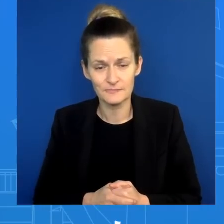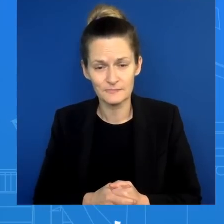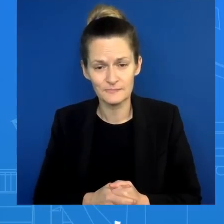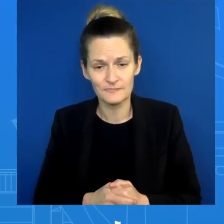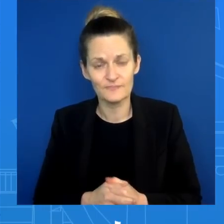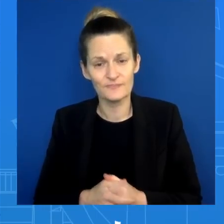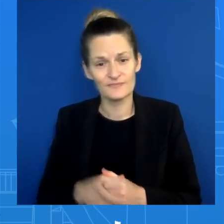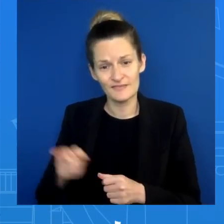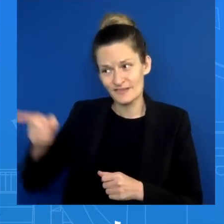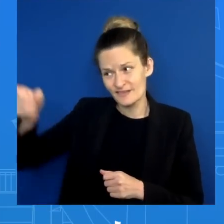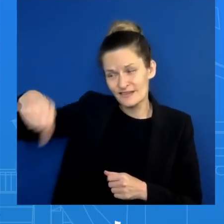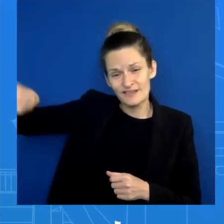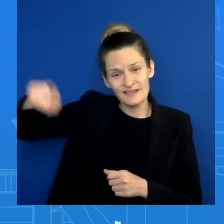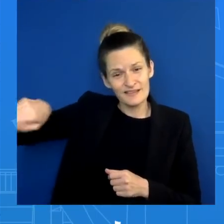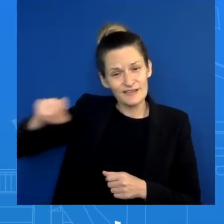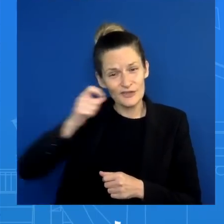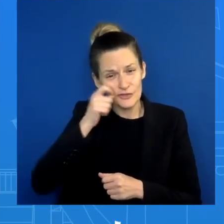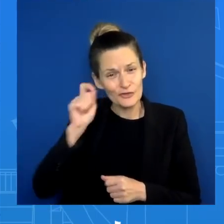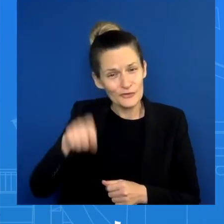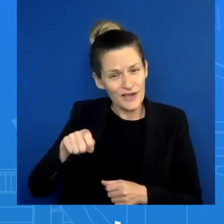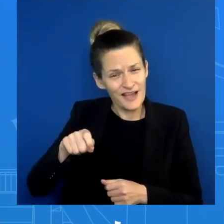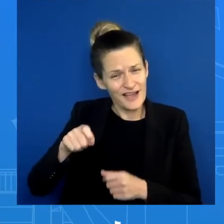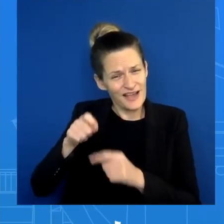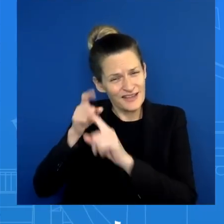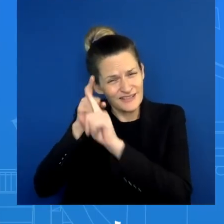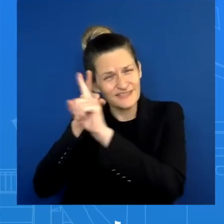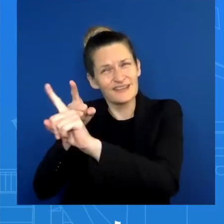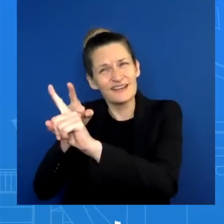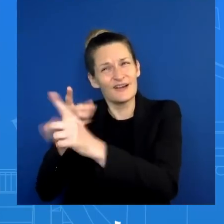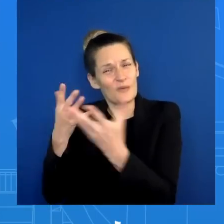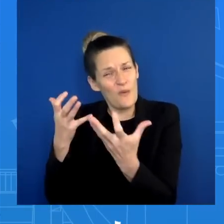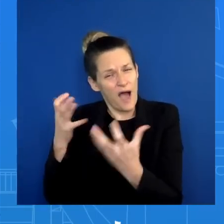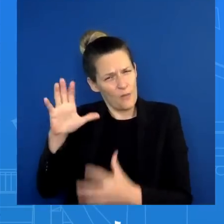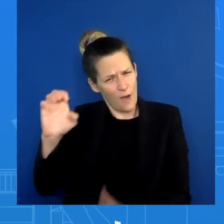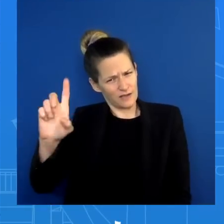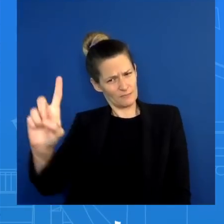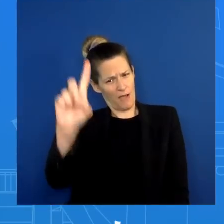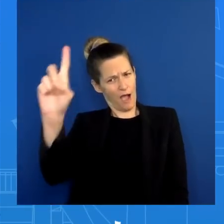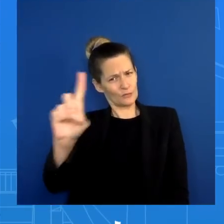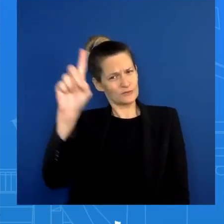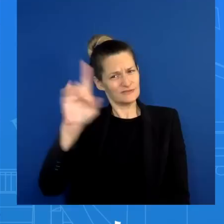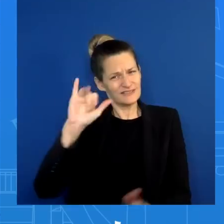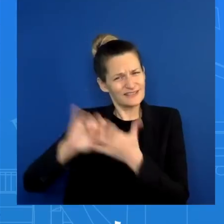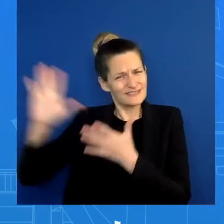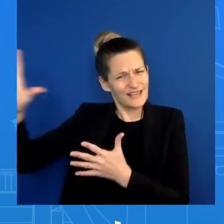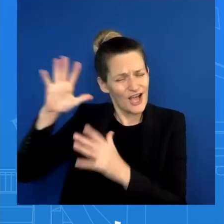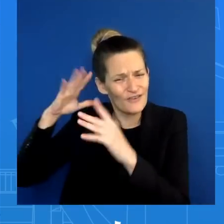And we have been incredibly impressed by. What by what they have been able to do.